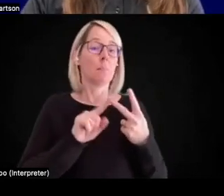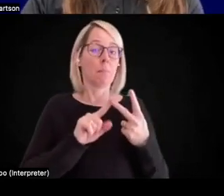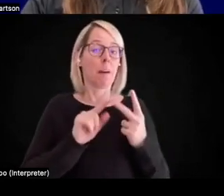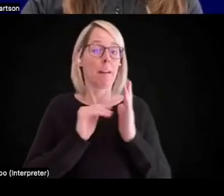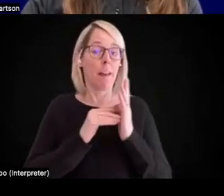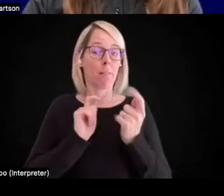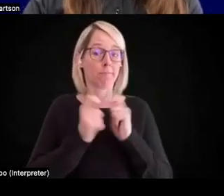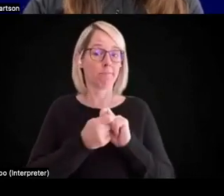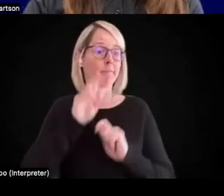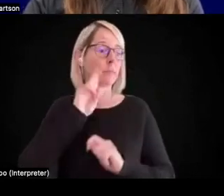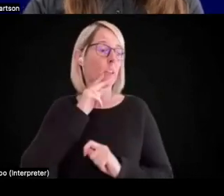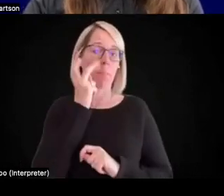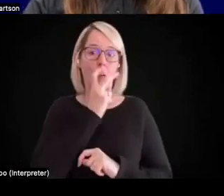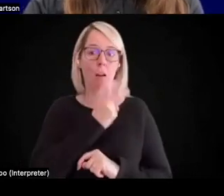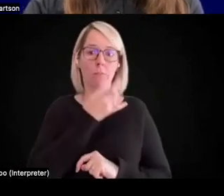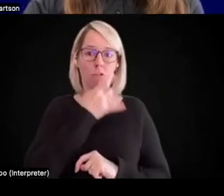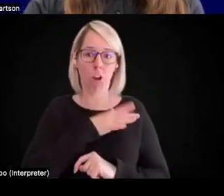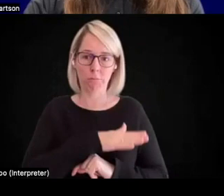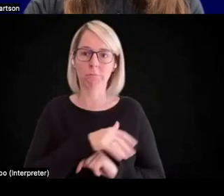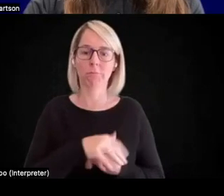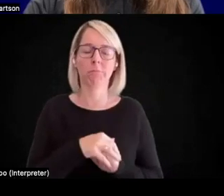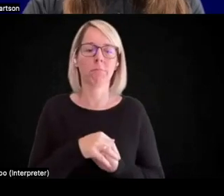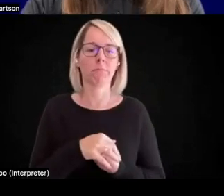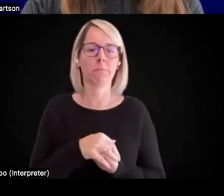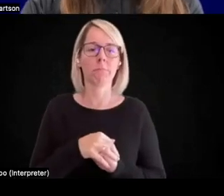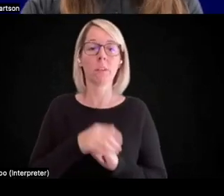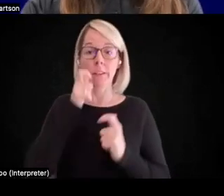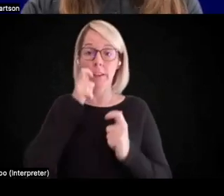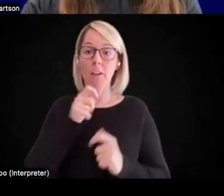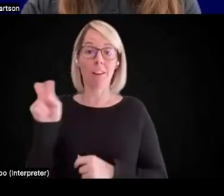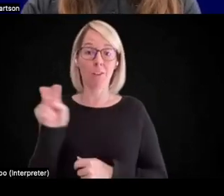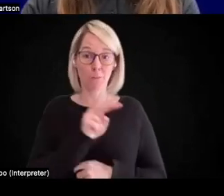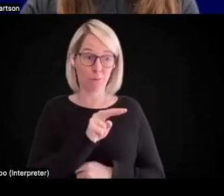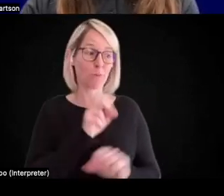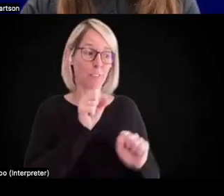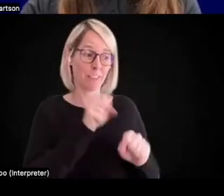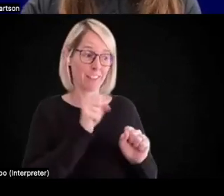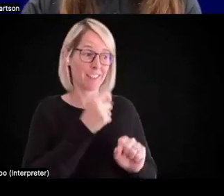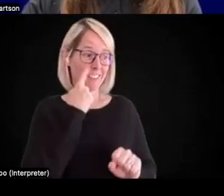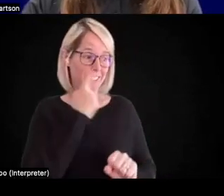Well, has the caregiver noticed? Yes, they have, but the deafblind child probably has